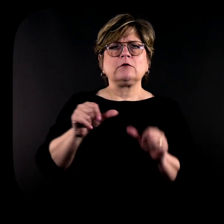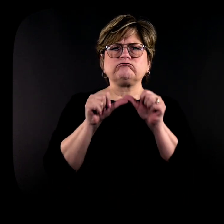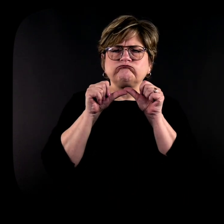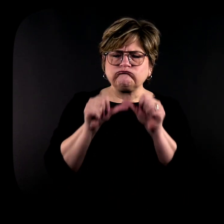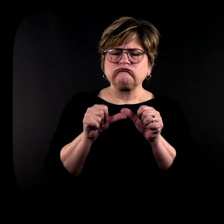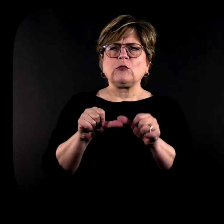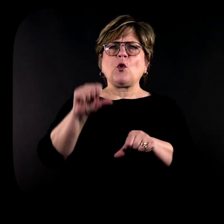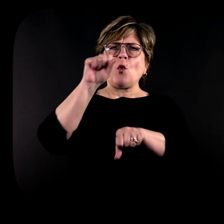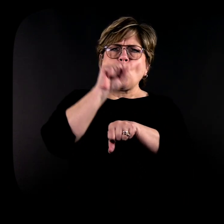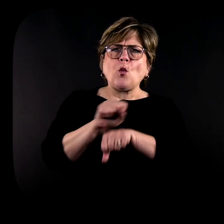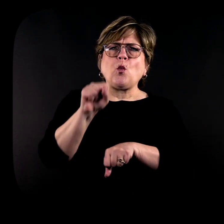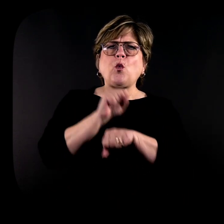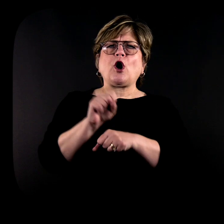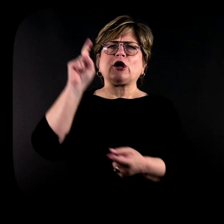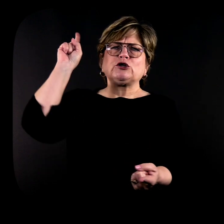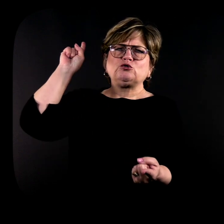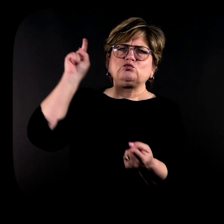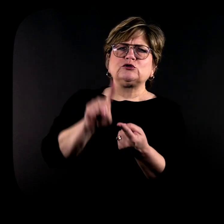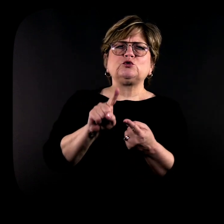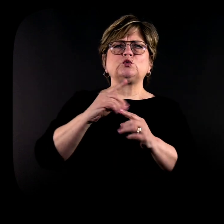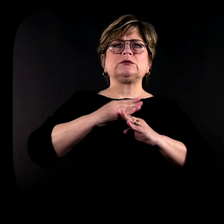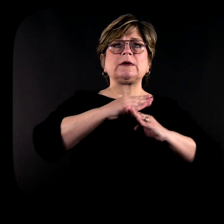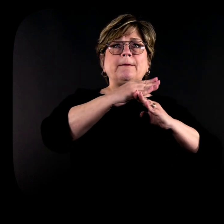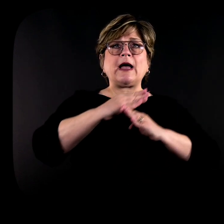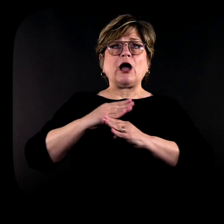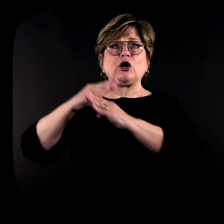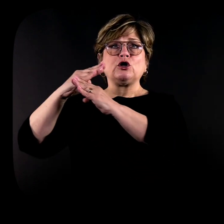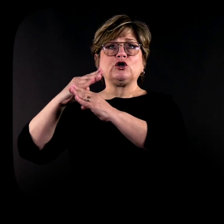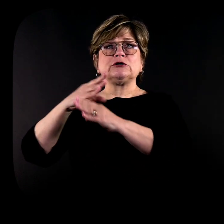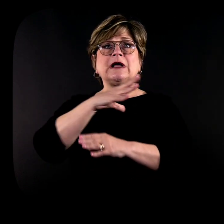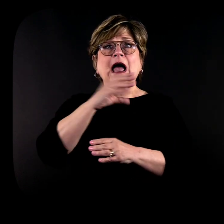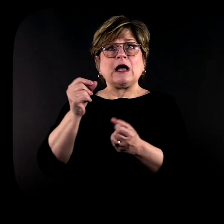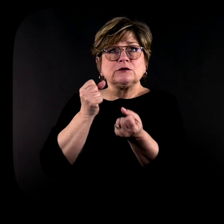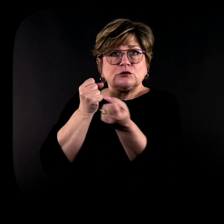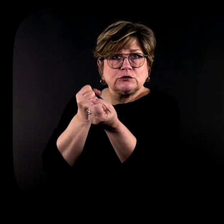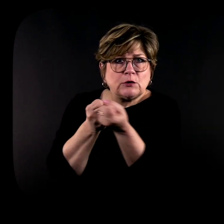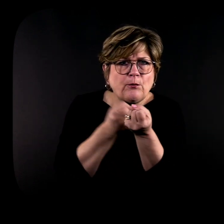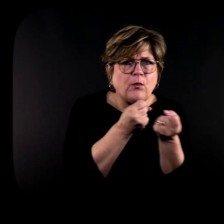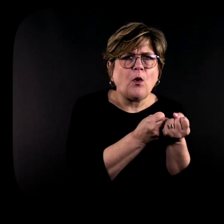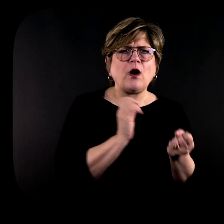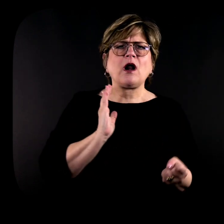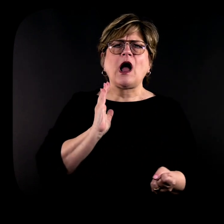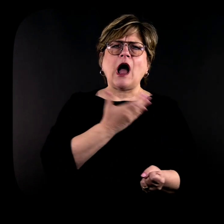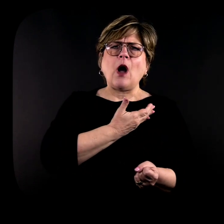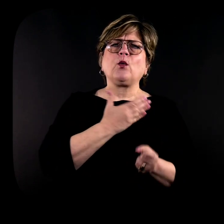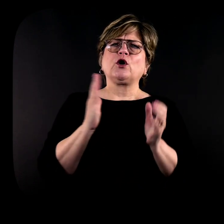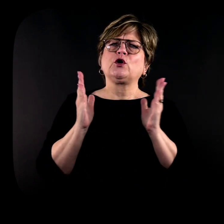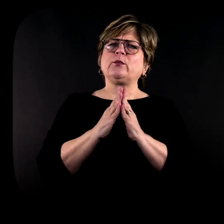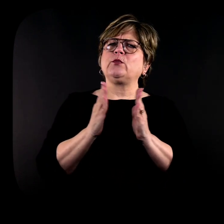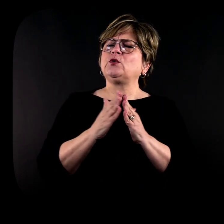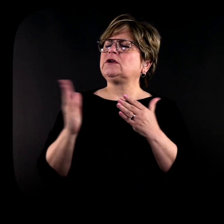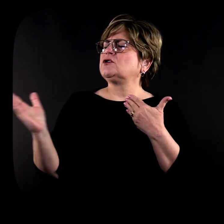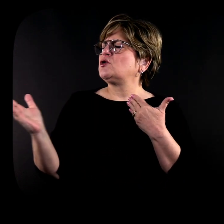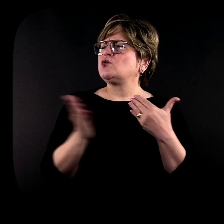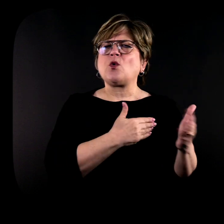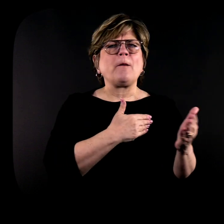The Commission will continue working to reduce barriers and support our communities,